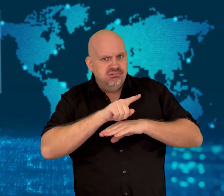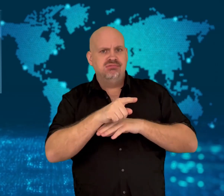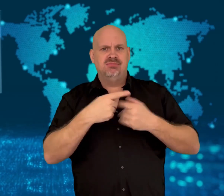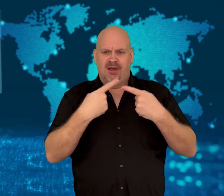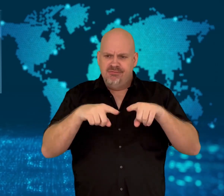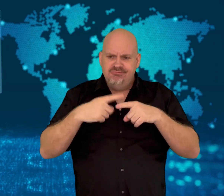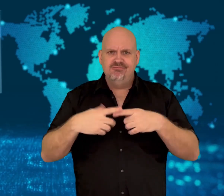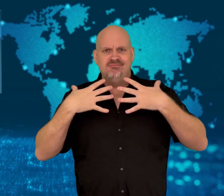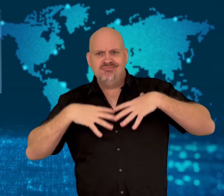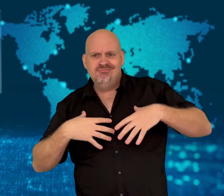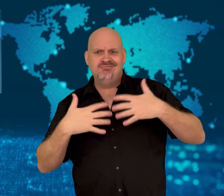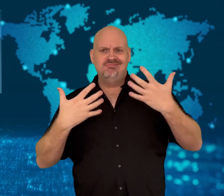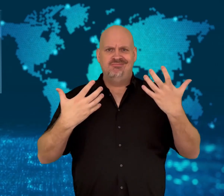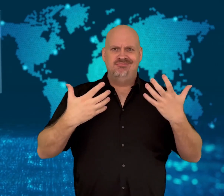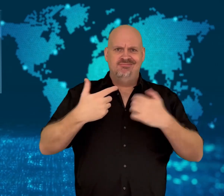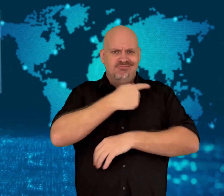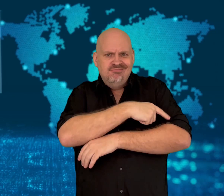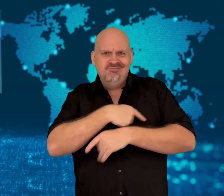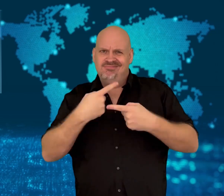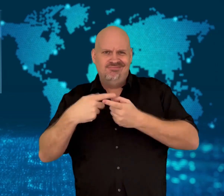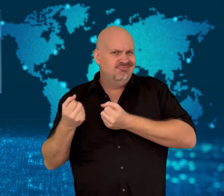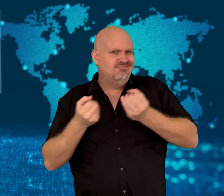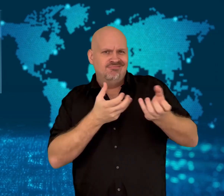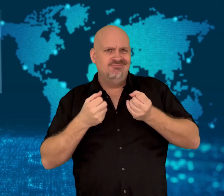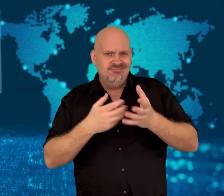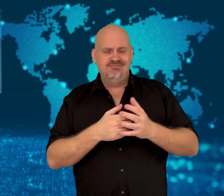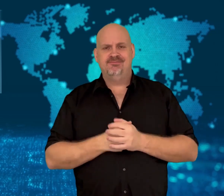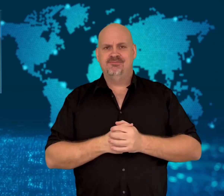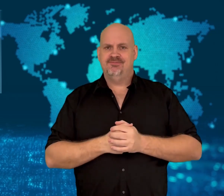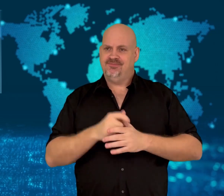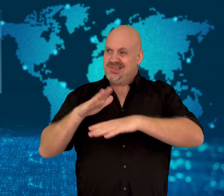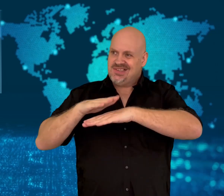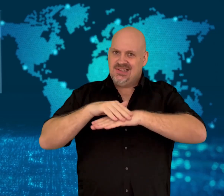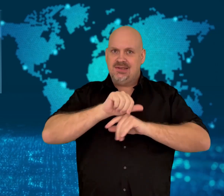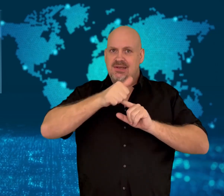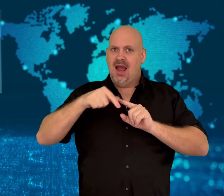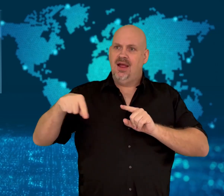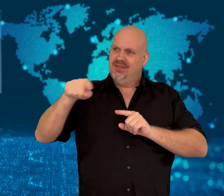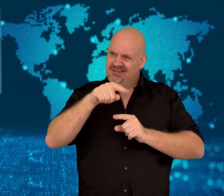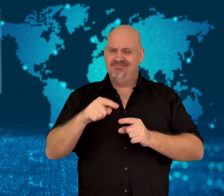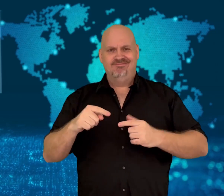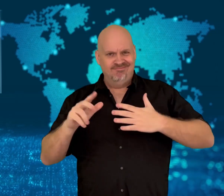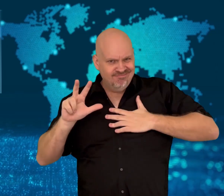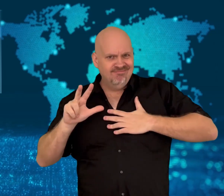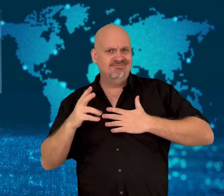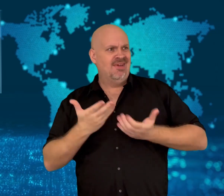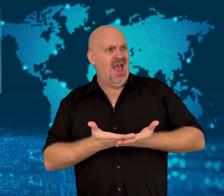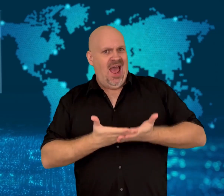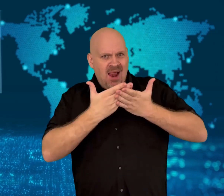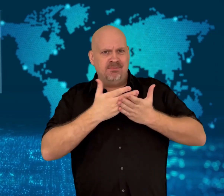He also pushed other allies to promise tanks in recent weeks.